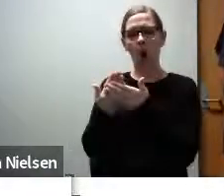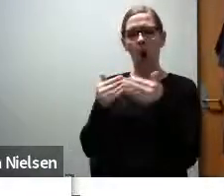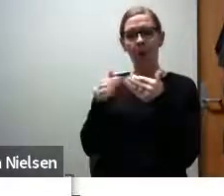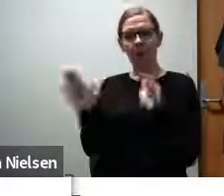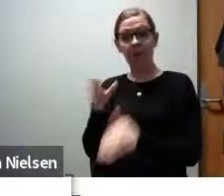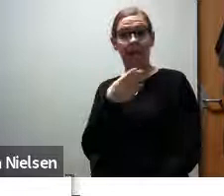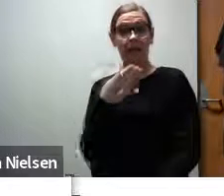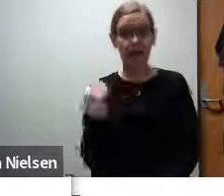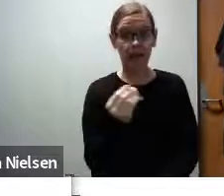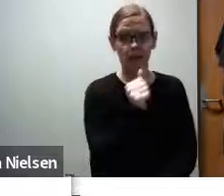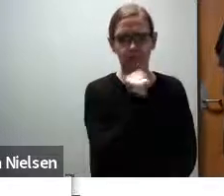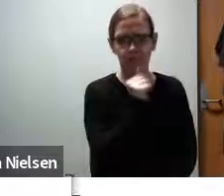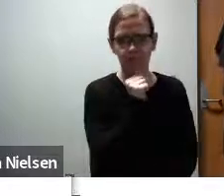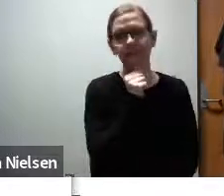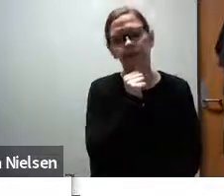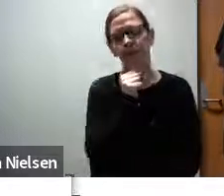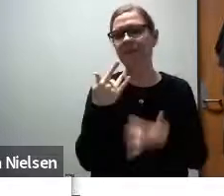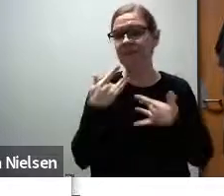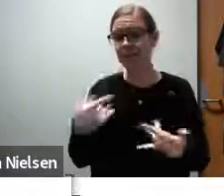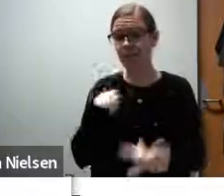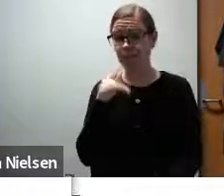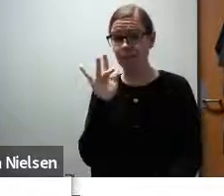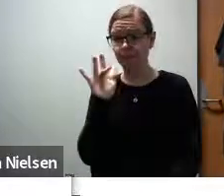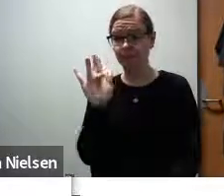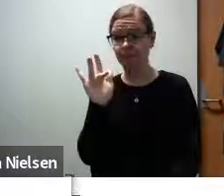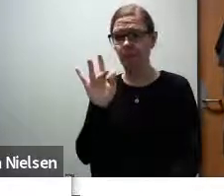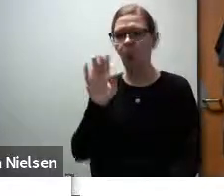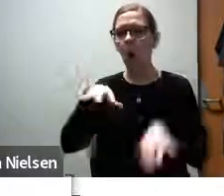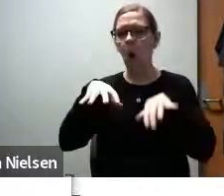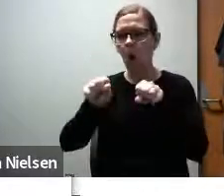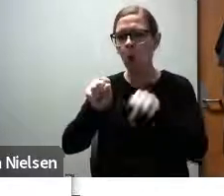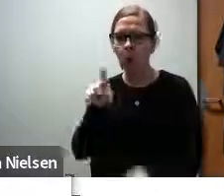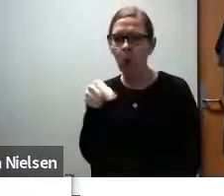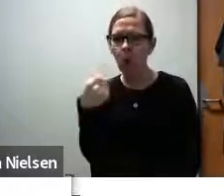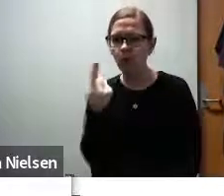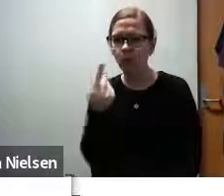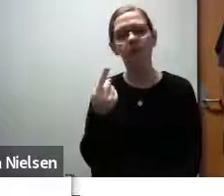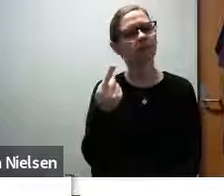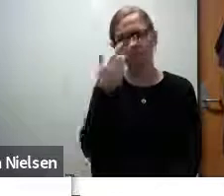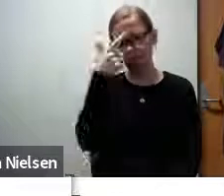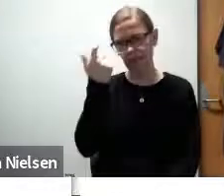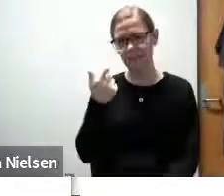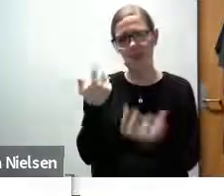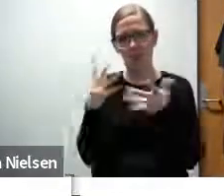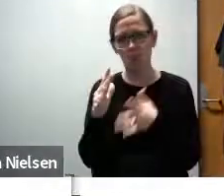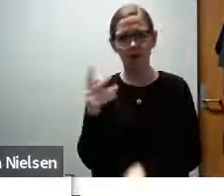Checked by host only just so that they are talking to just me because I don't want side conversations going on in the chat.